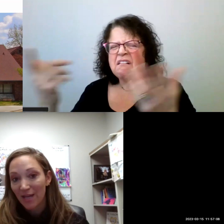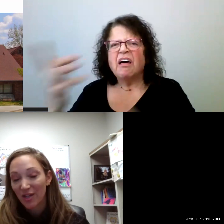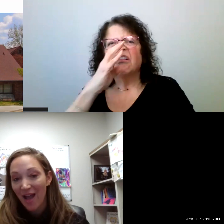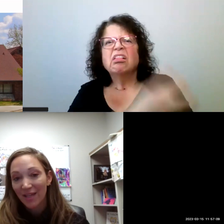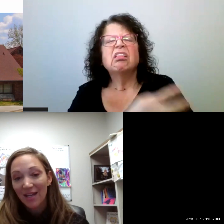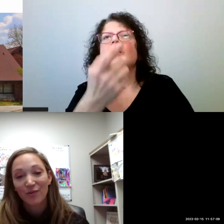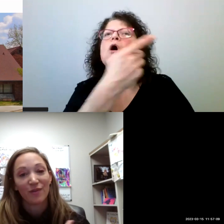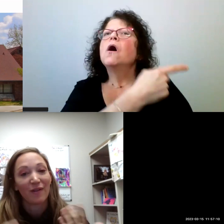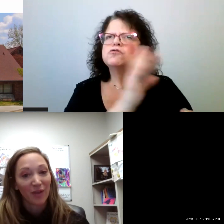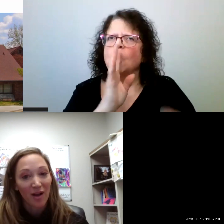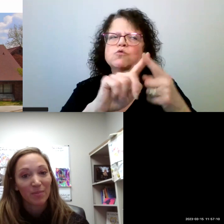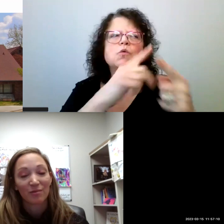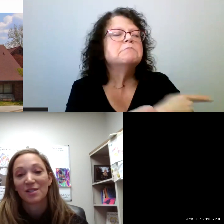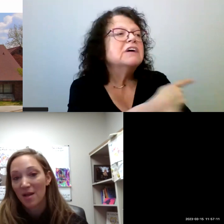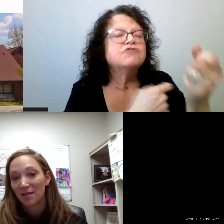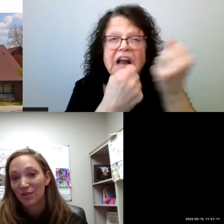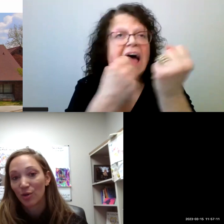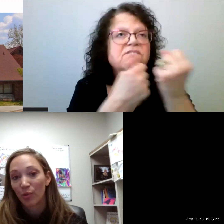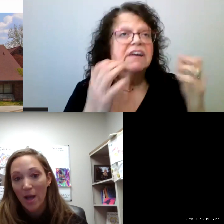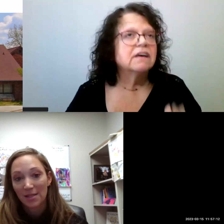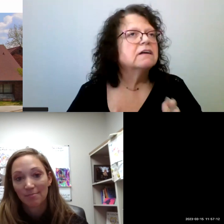patient advocate if you feel like they are not being responsive to your request.